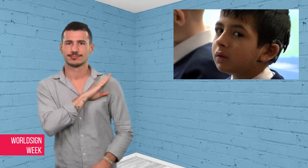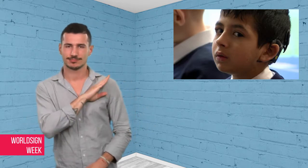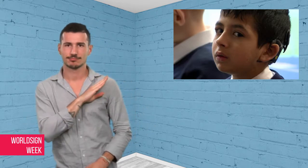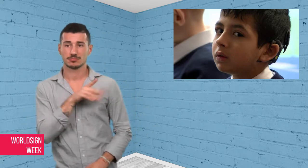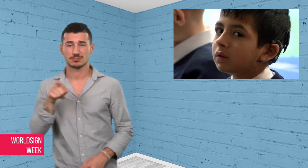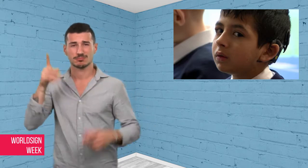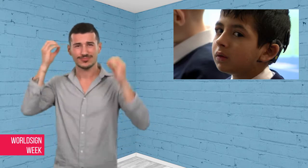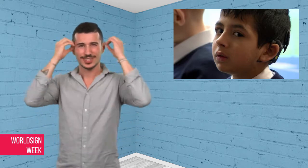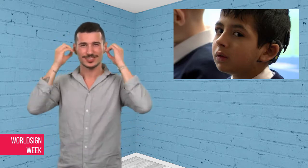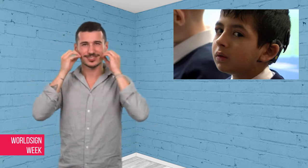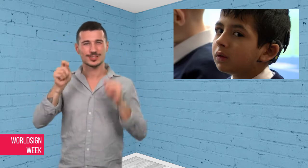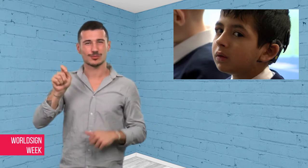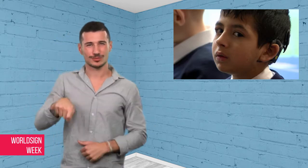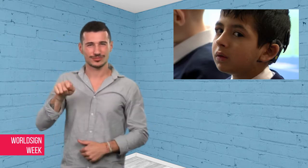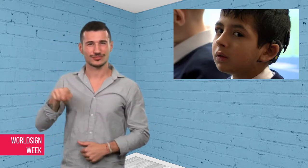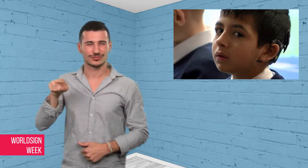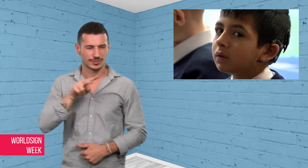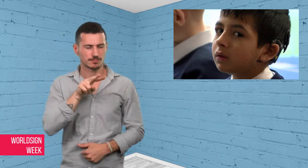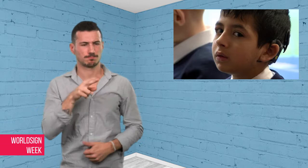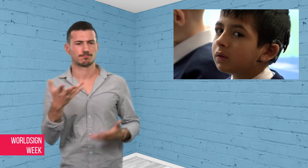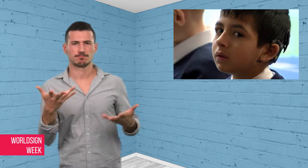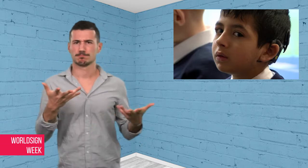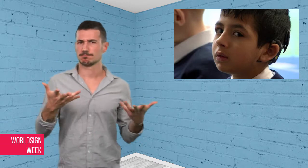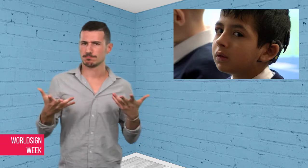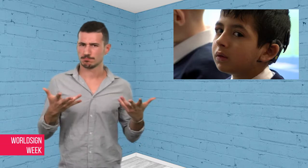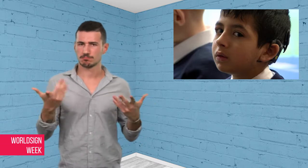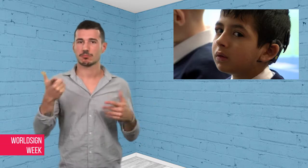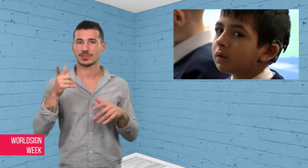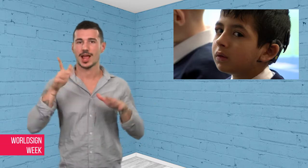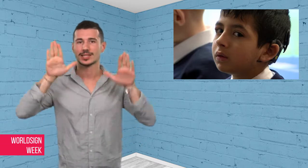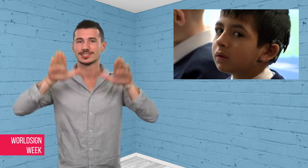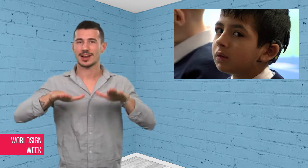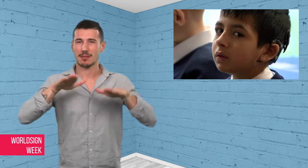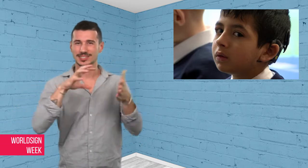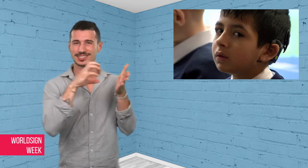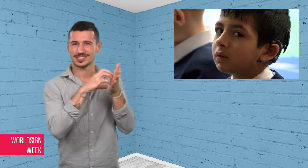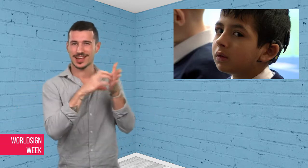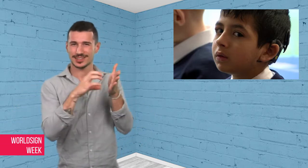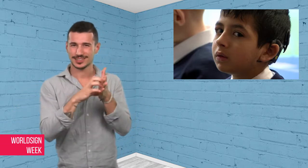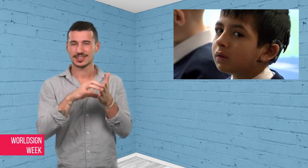The court heard that The Islamic State in